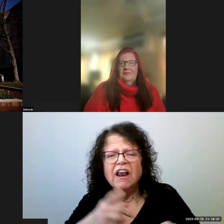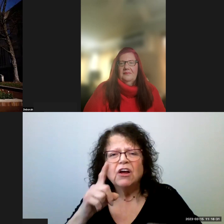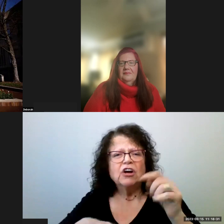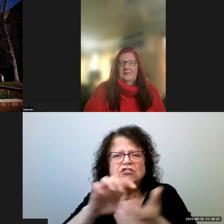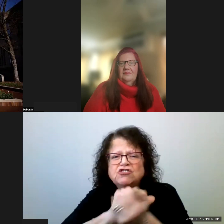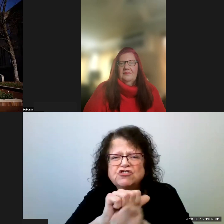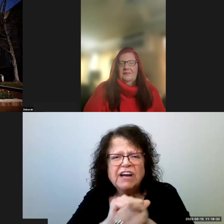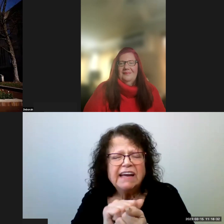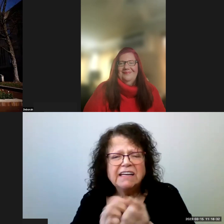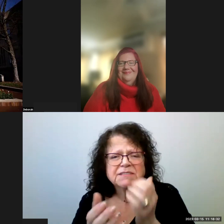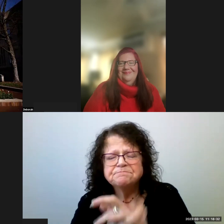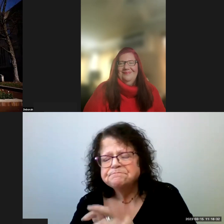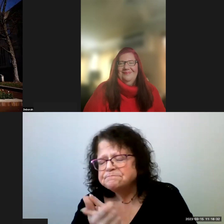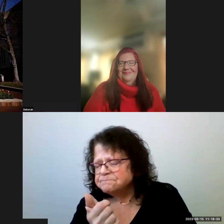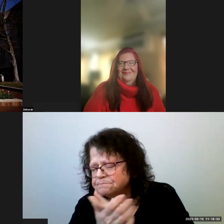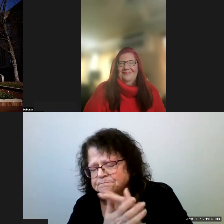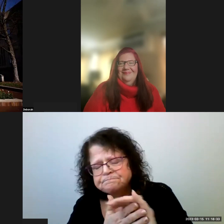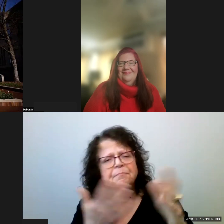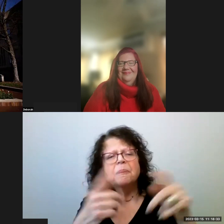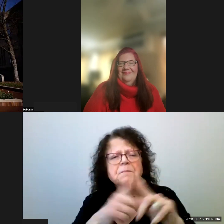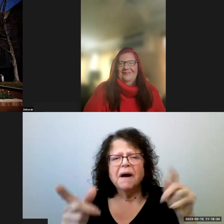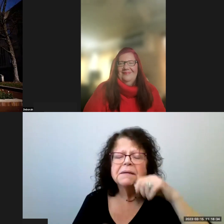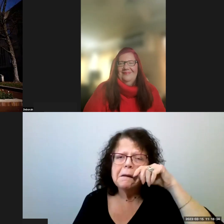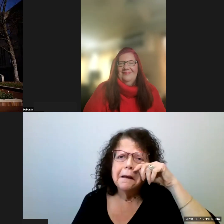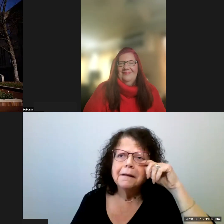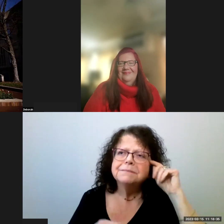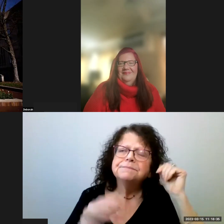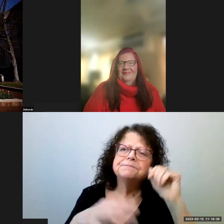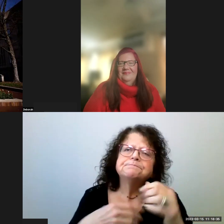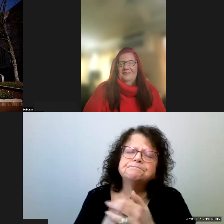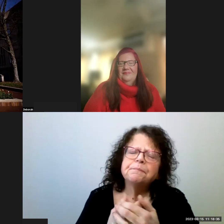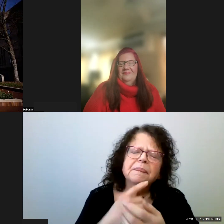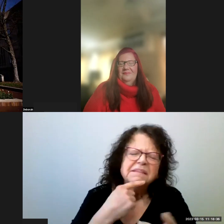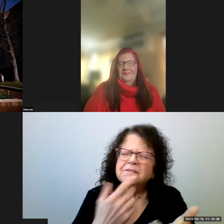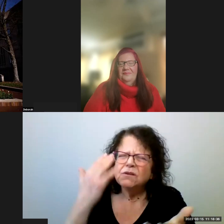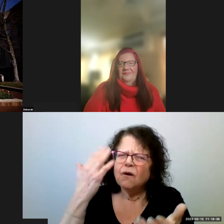than that, but you know it is what it is. I sent pictures out there. He got to see me